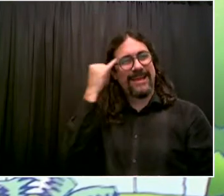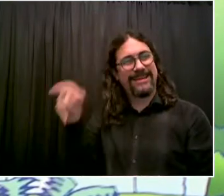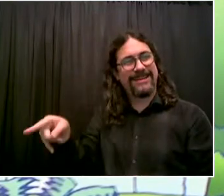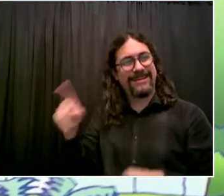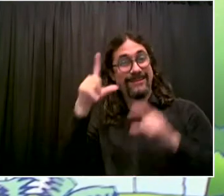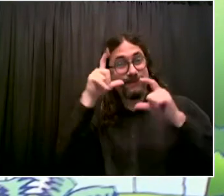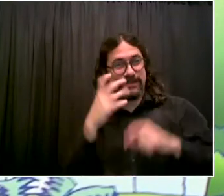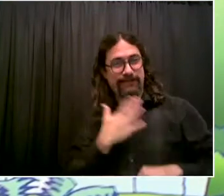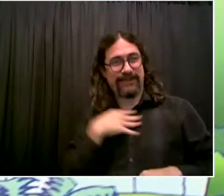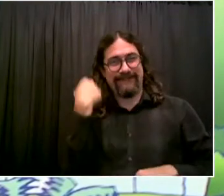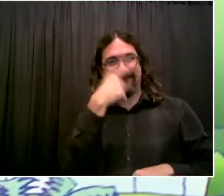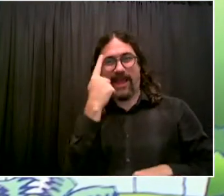VACCINE SITE,